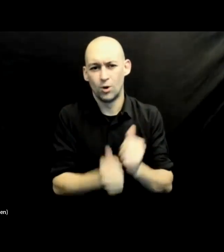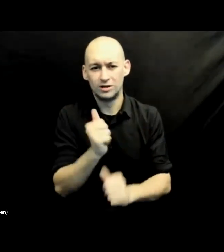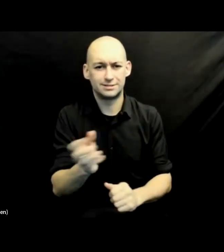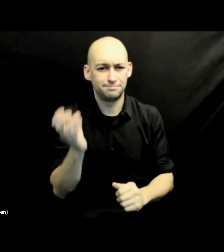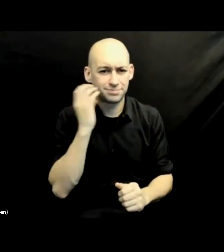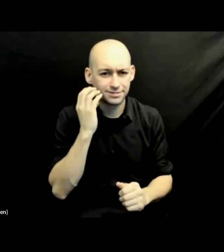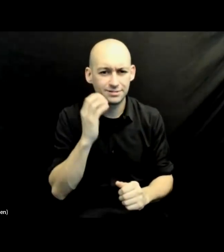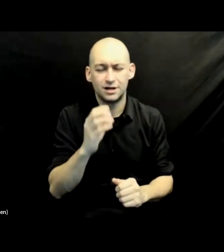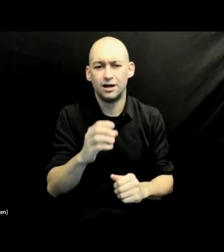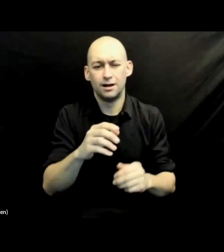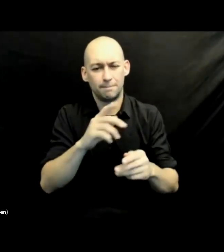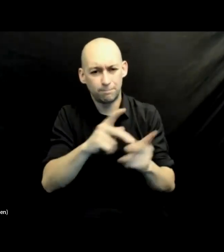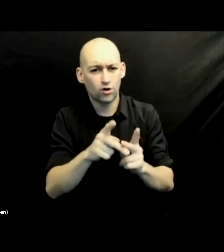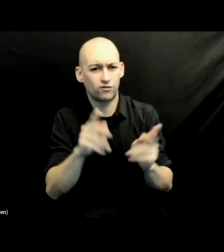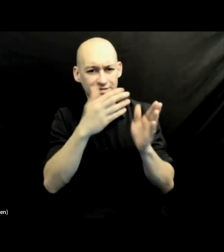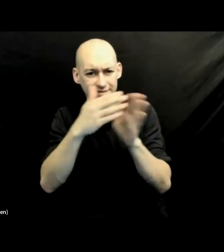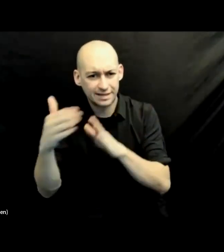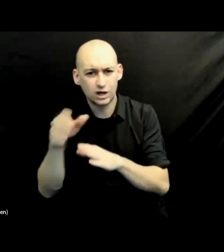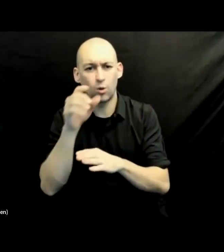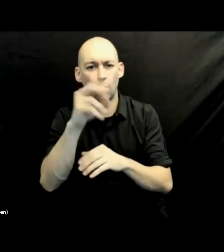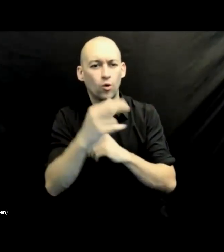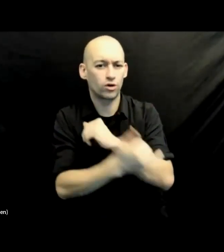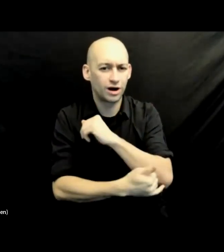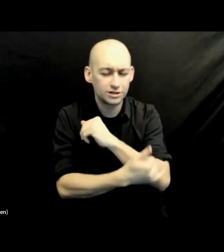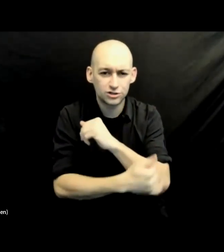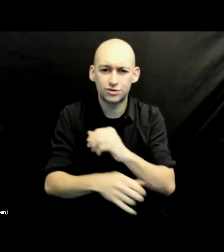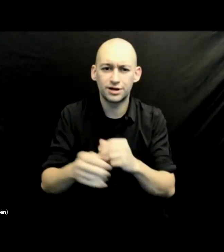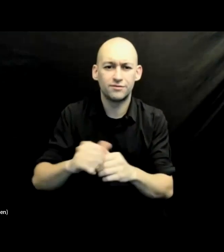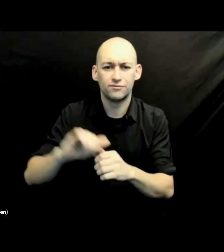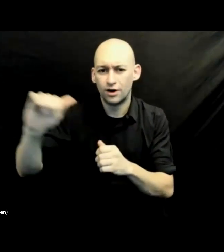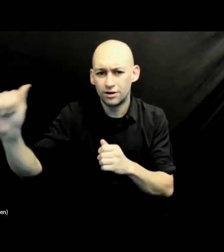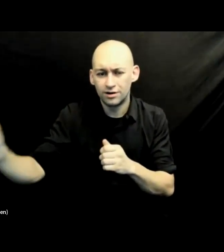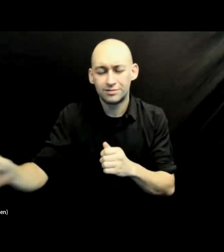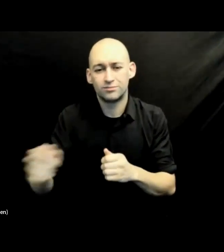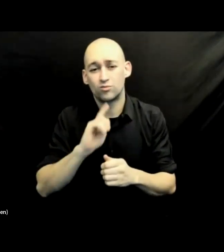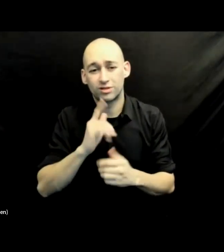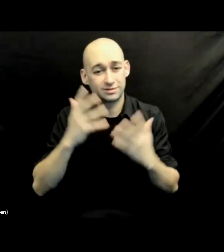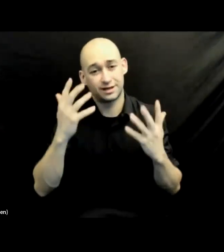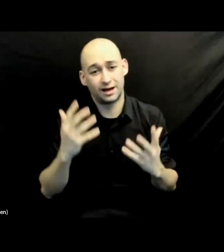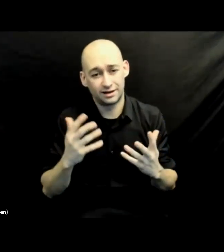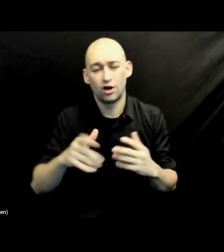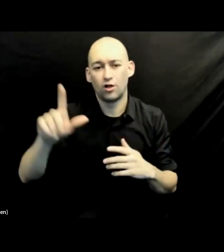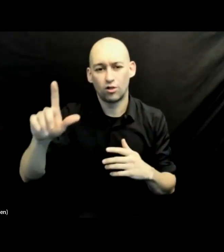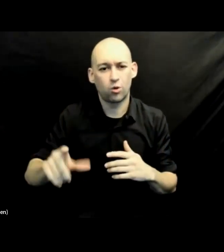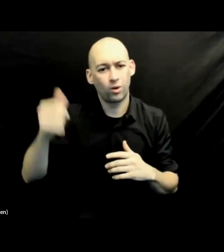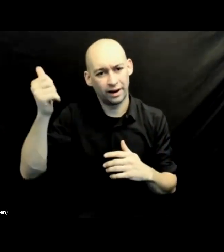areas of rural communities. What we have found is that regrettably lower income communities are the